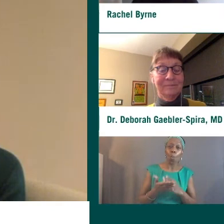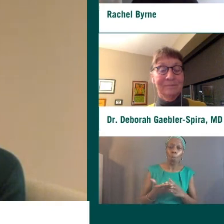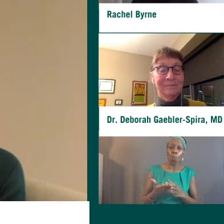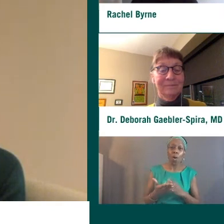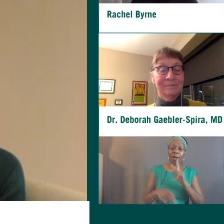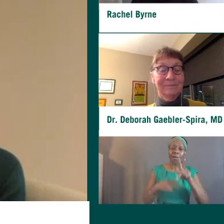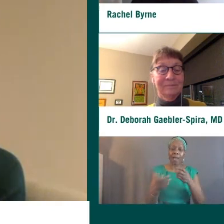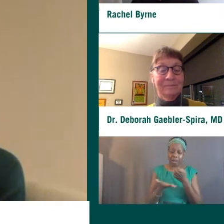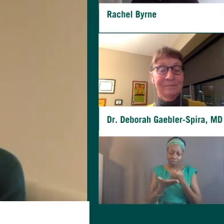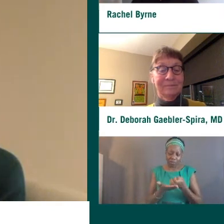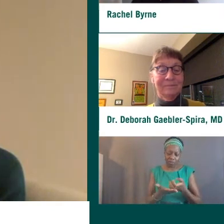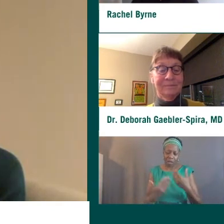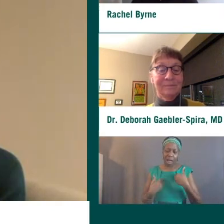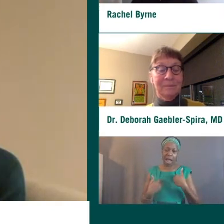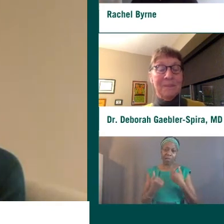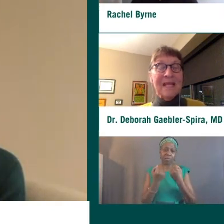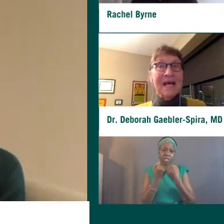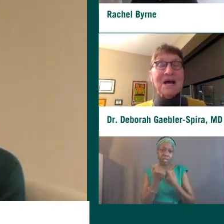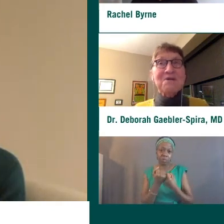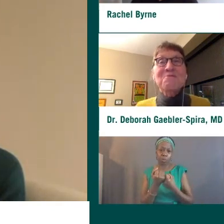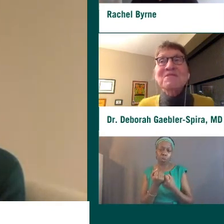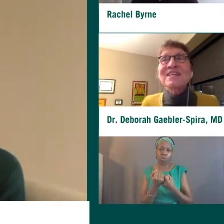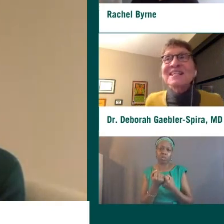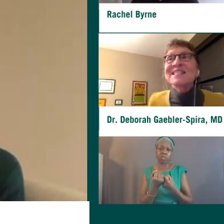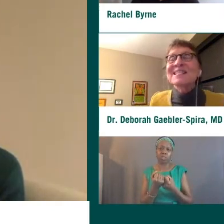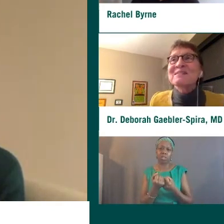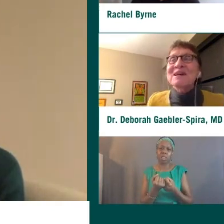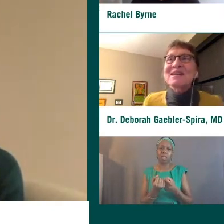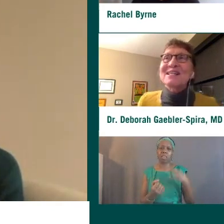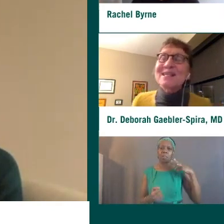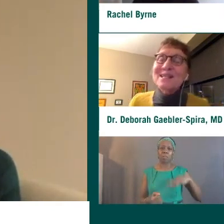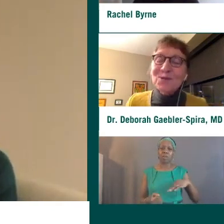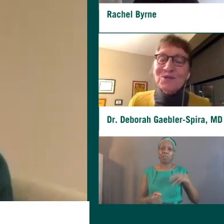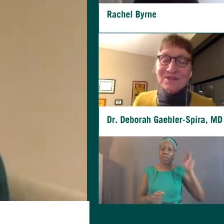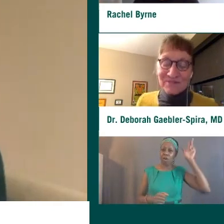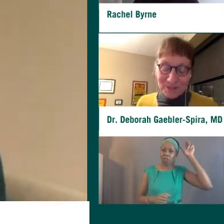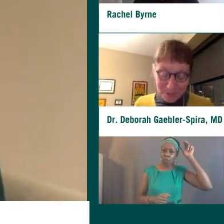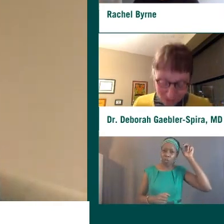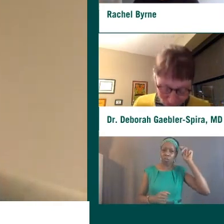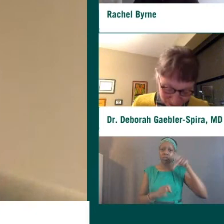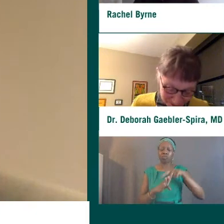that horse riding and what it does? Well, the answer, that's a wonderful question